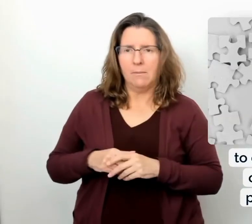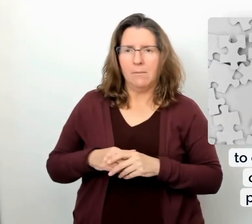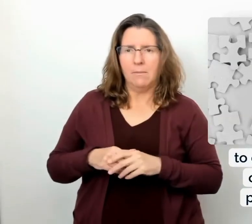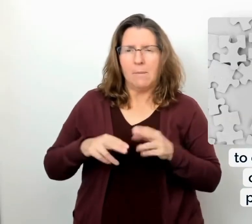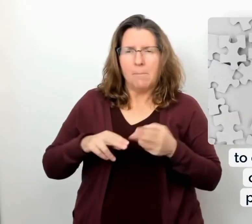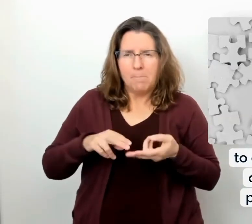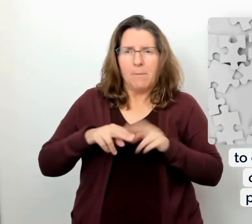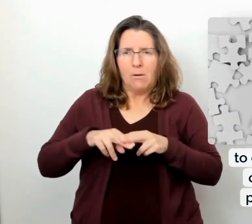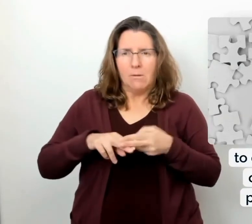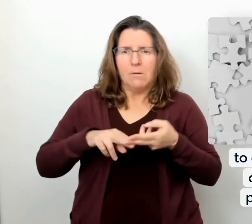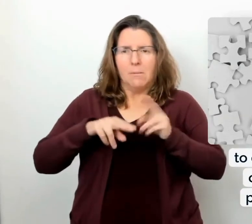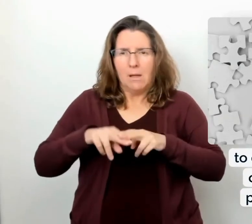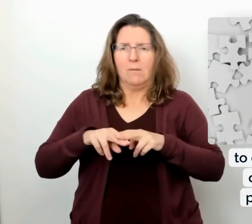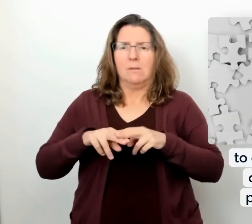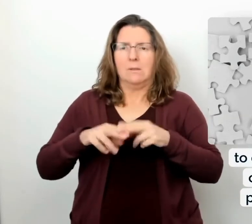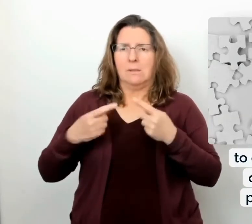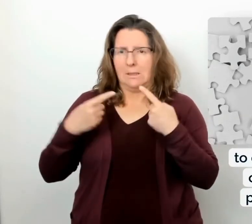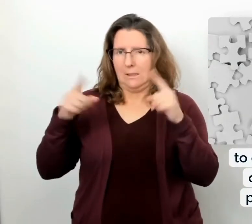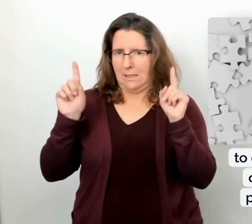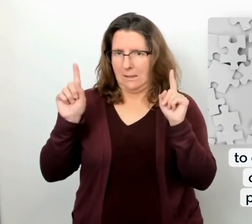This builds success.